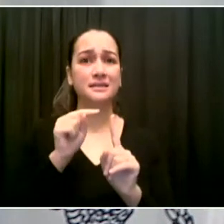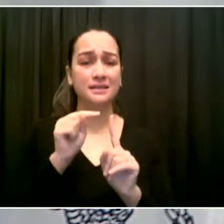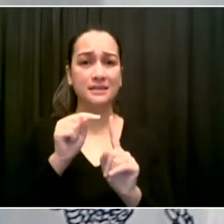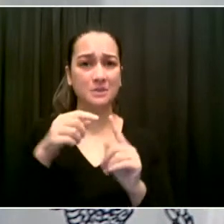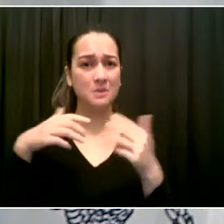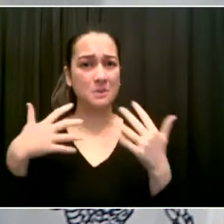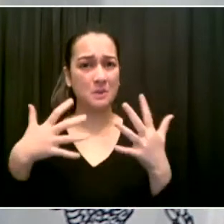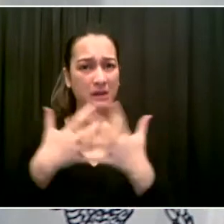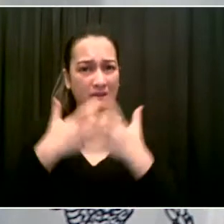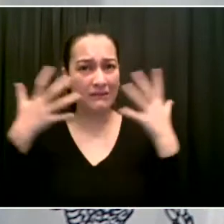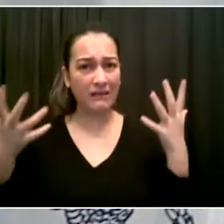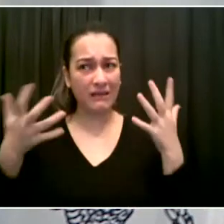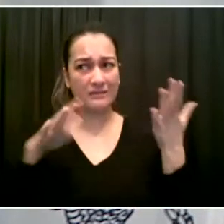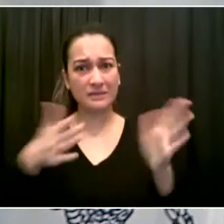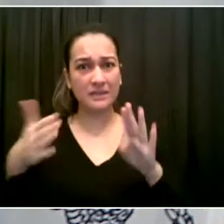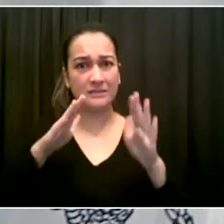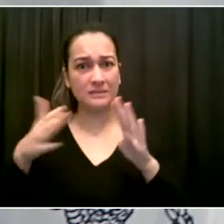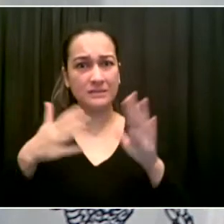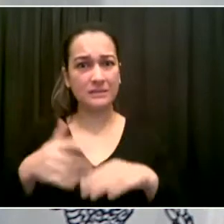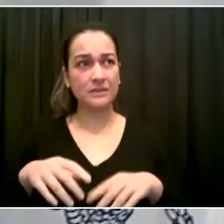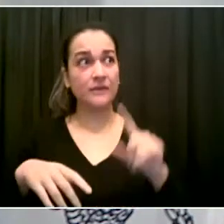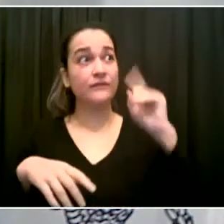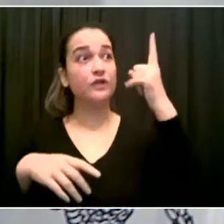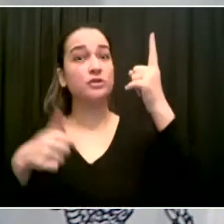OF KRONOS VIRUS INFECTIONS PER